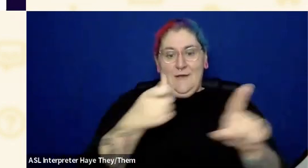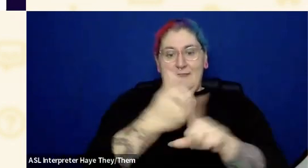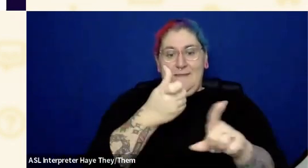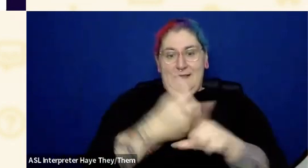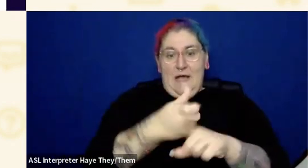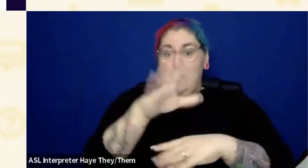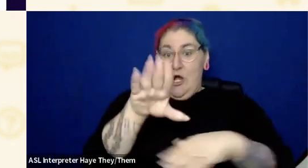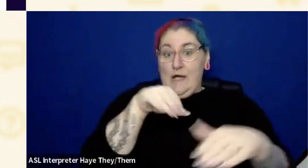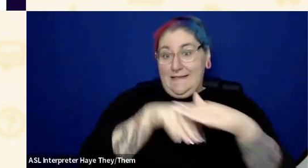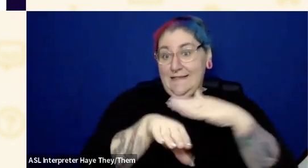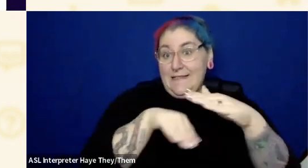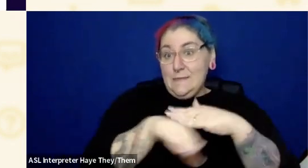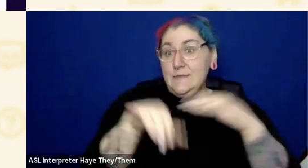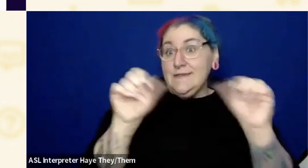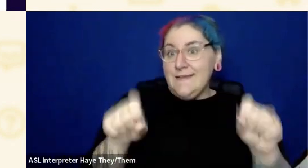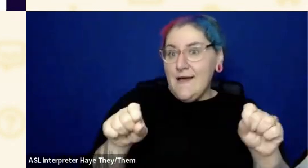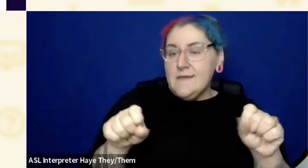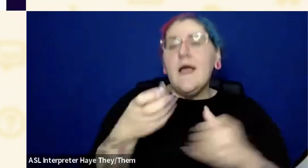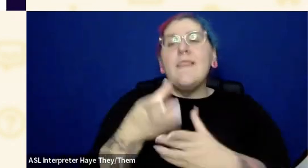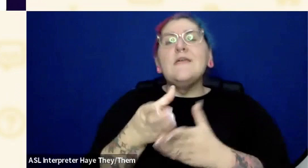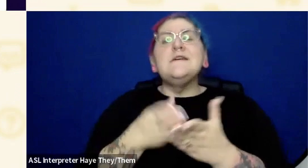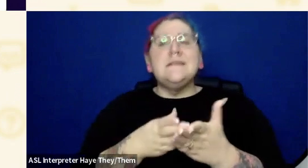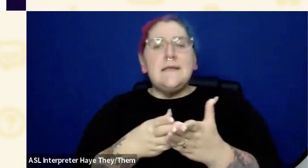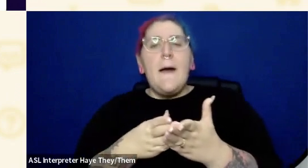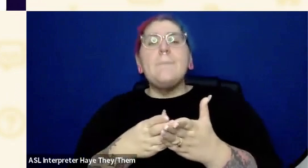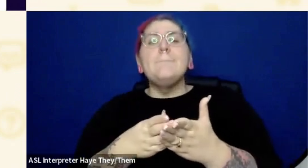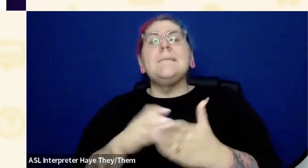So first of all, a lot of people don't like how it looks